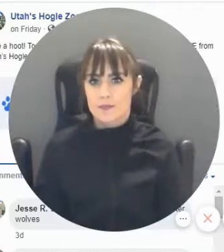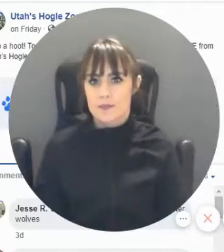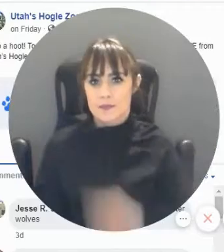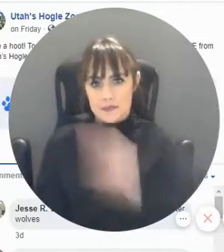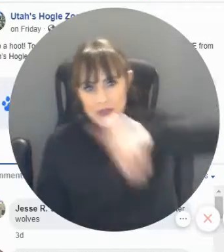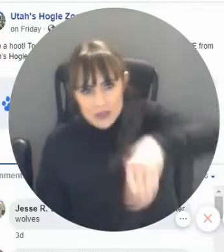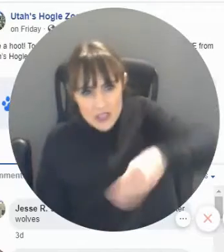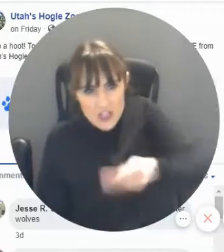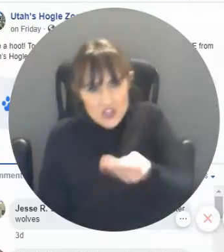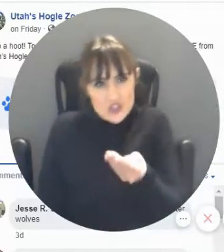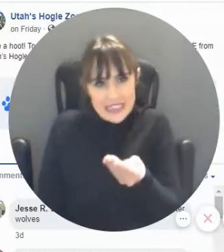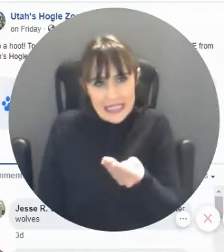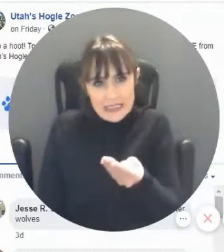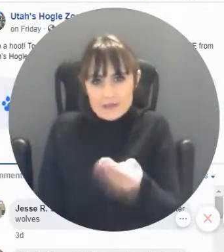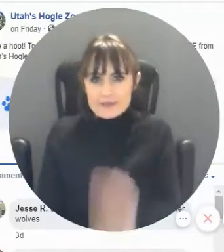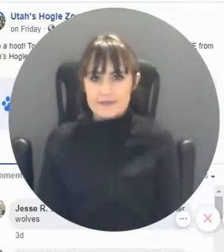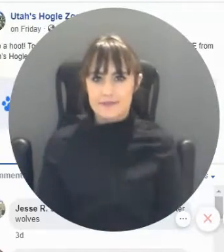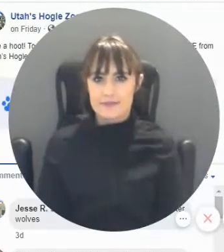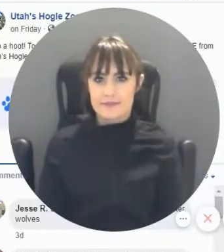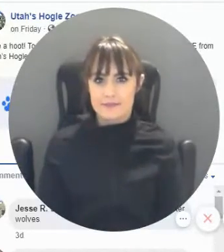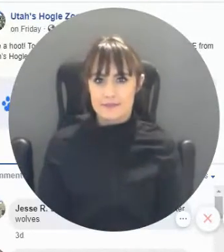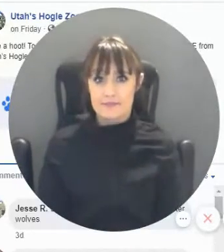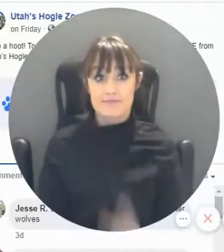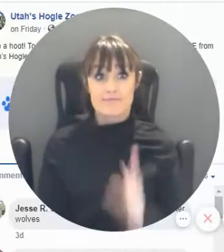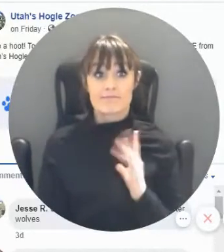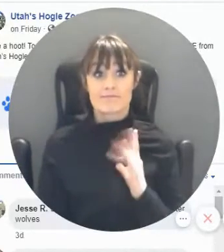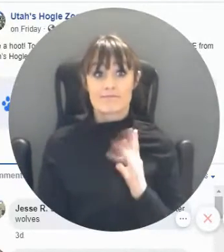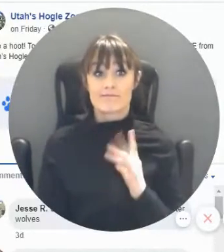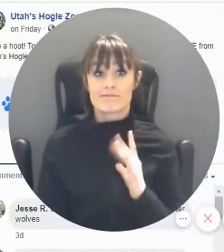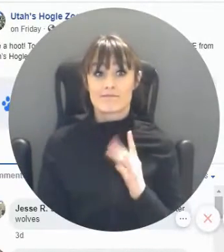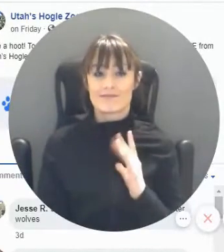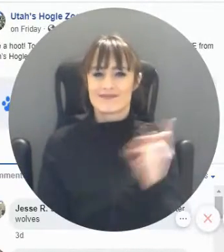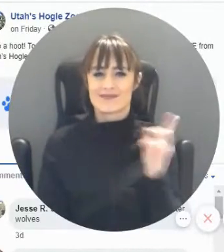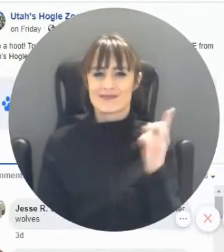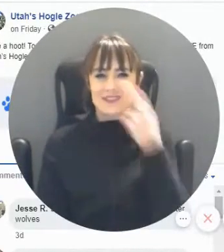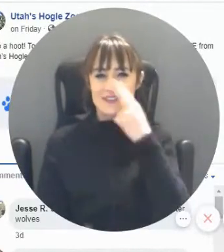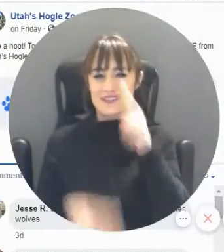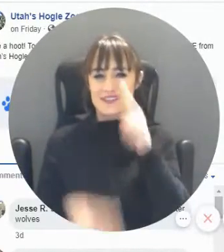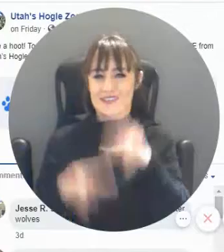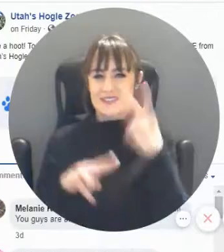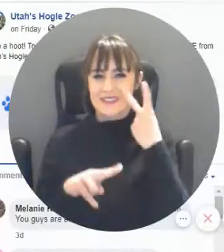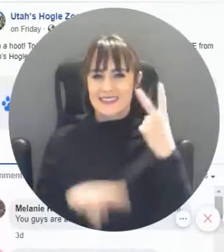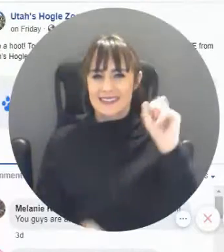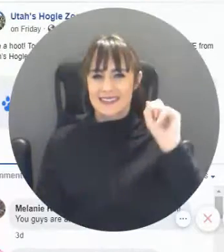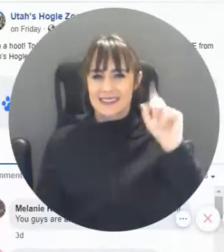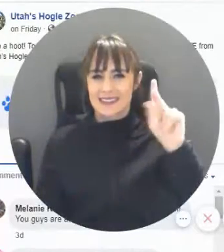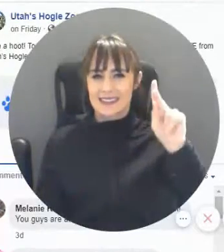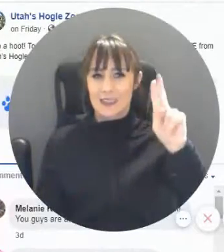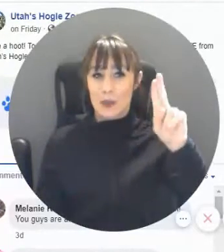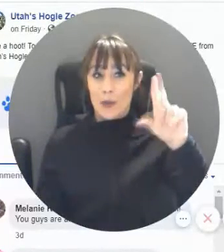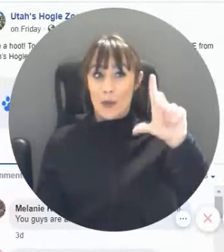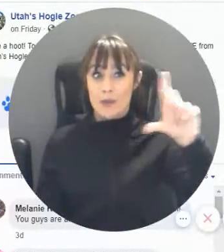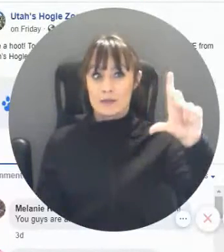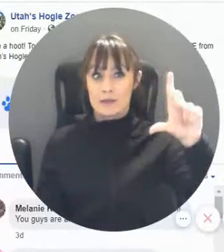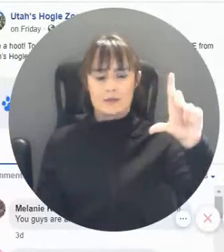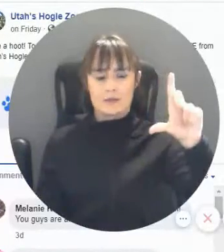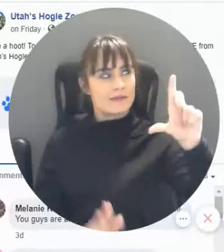Brad: Well how 'bout that. Autumn: That's a really cool find. It's always fun to see a skull! Sounds really creepy, but...